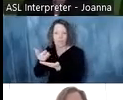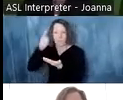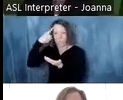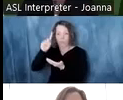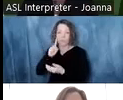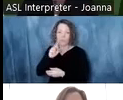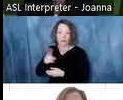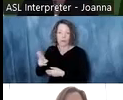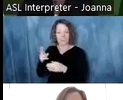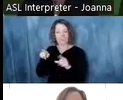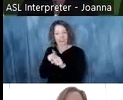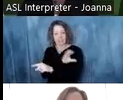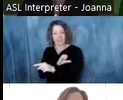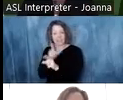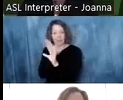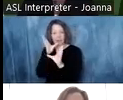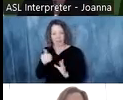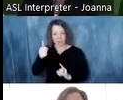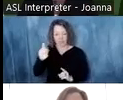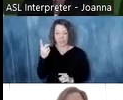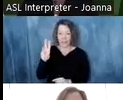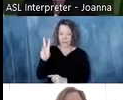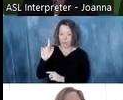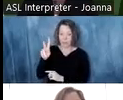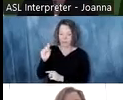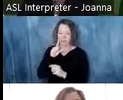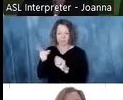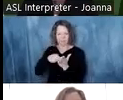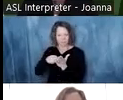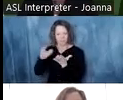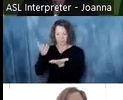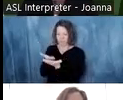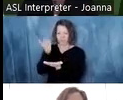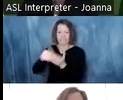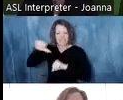clinical psychologist. Dr. Wilkins is a true scientist-practitioner dedicated to improving